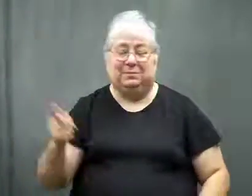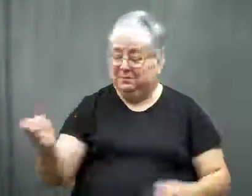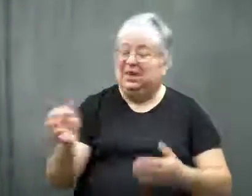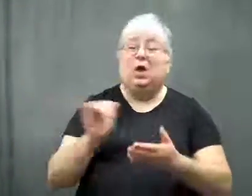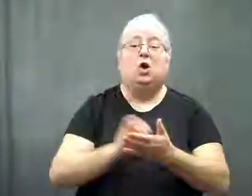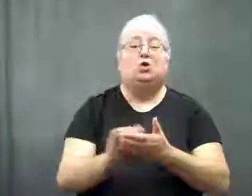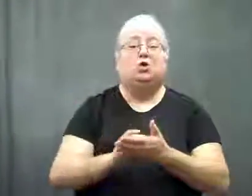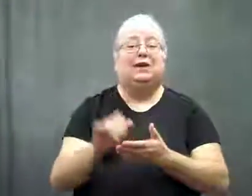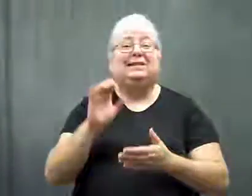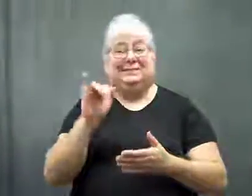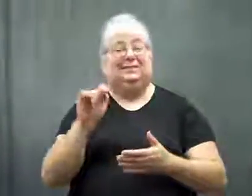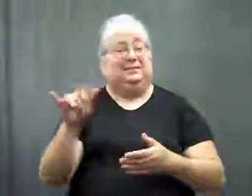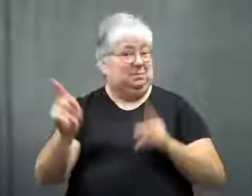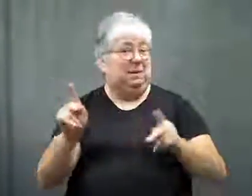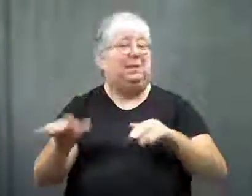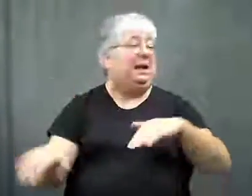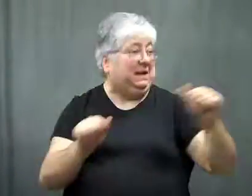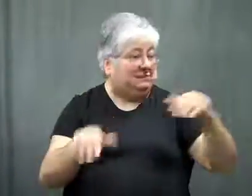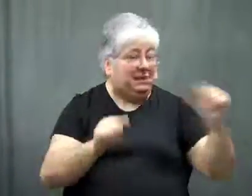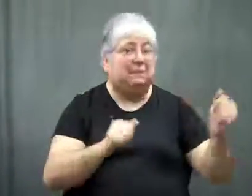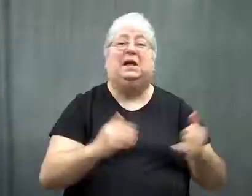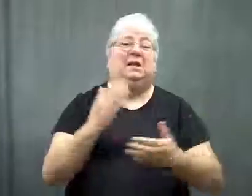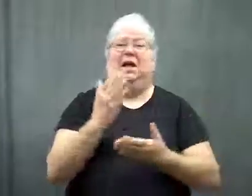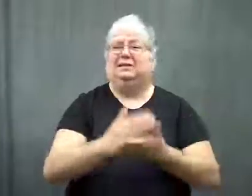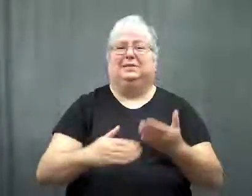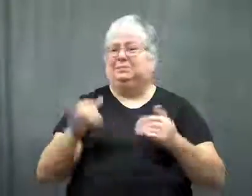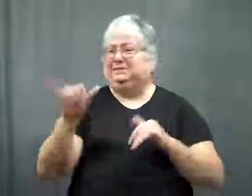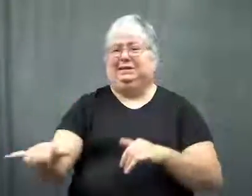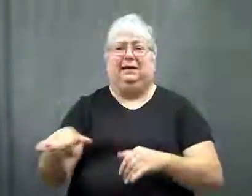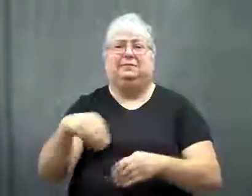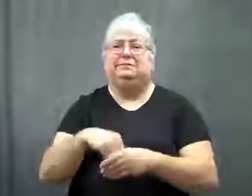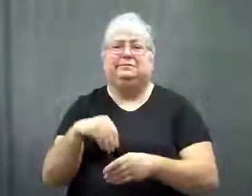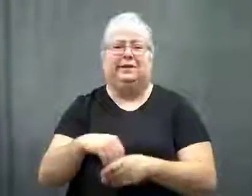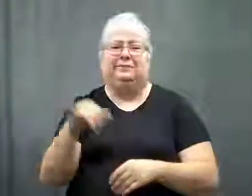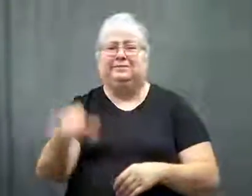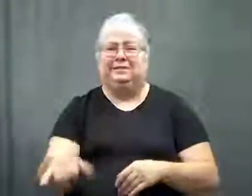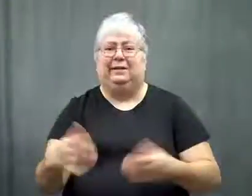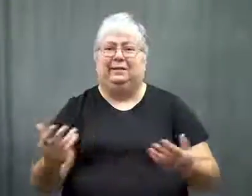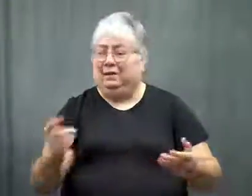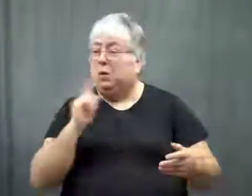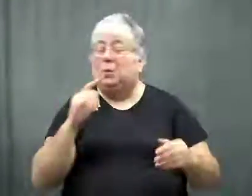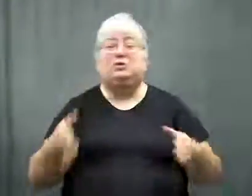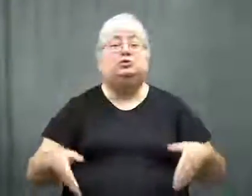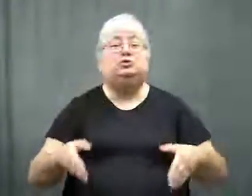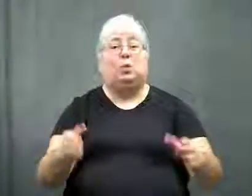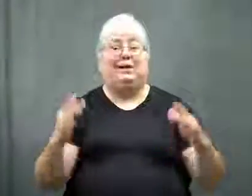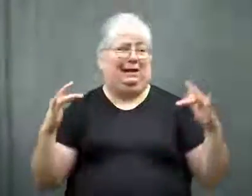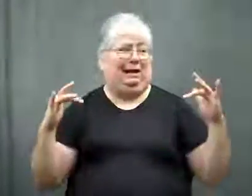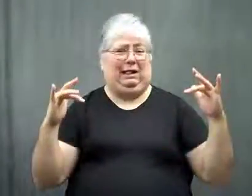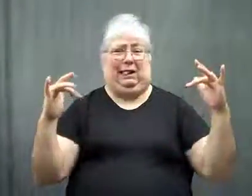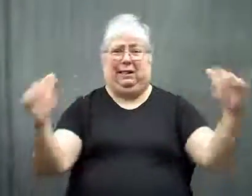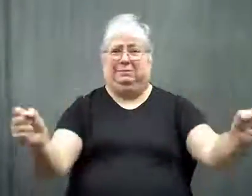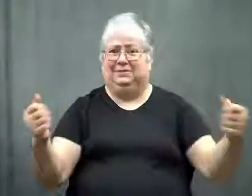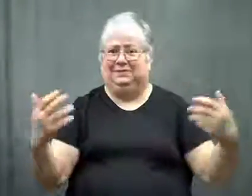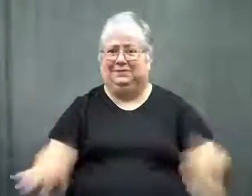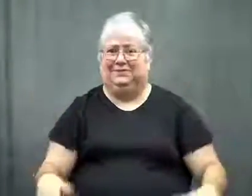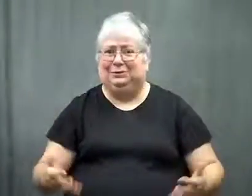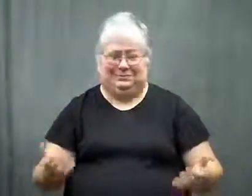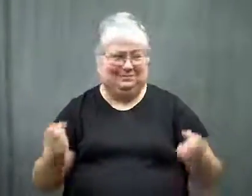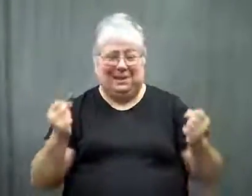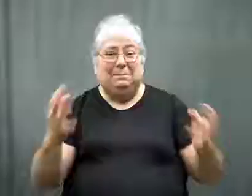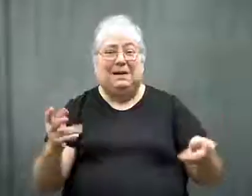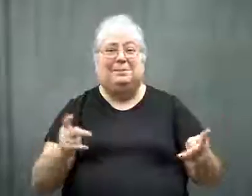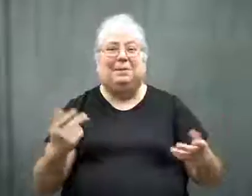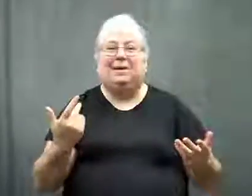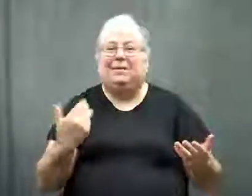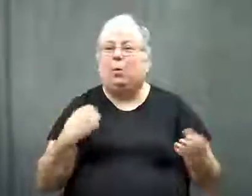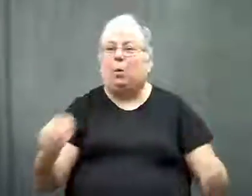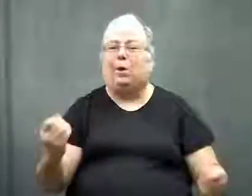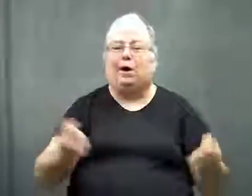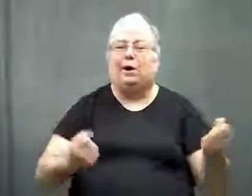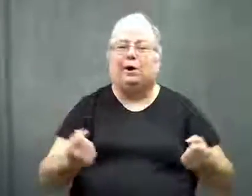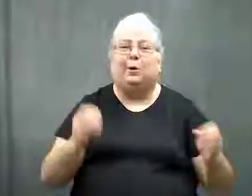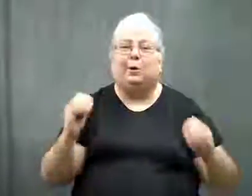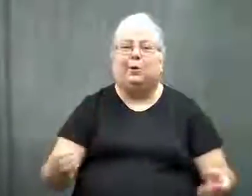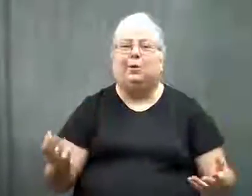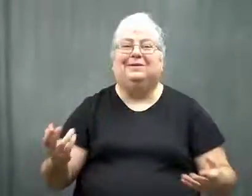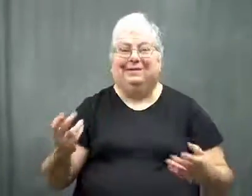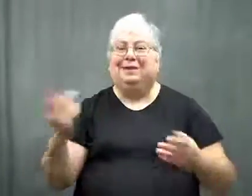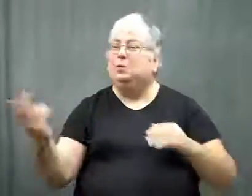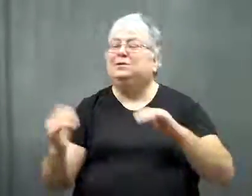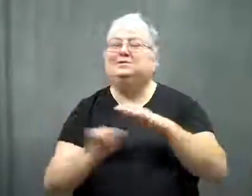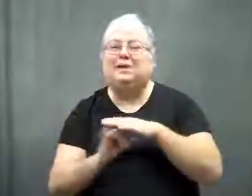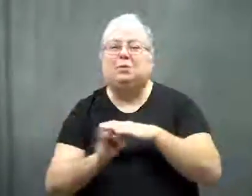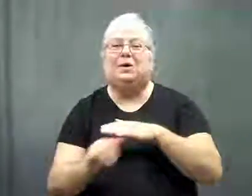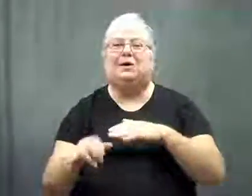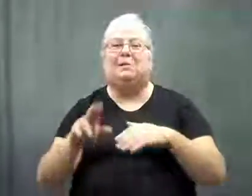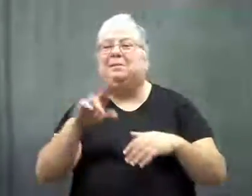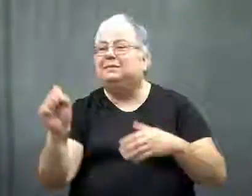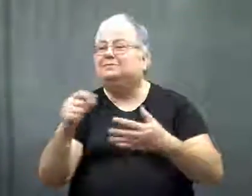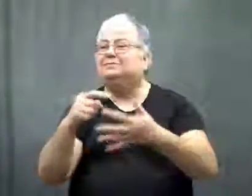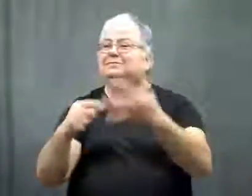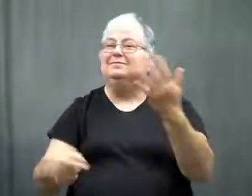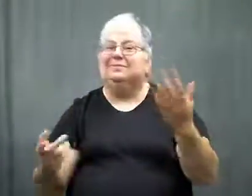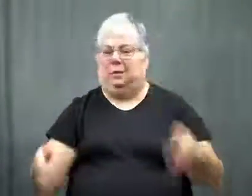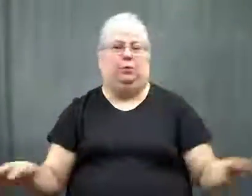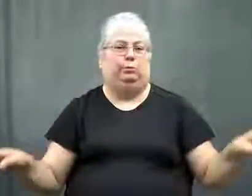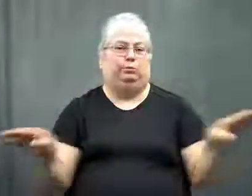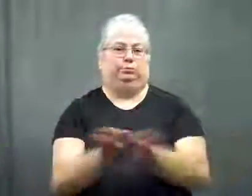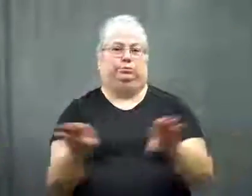In New York City, some evacuated, but many stayed inside, and the streets were deserted.